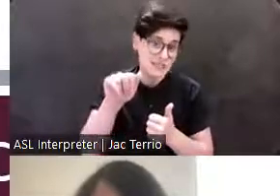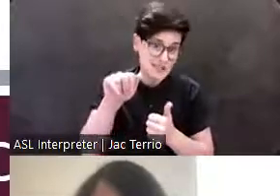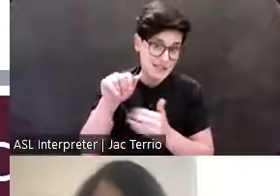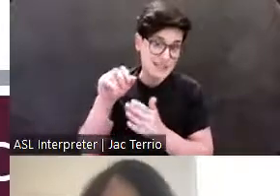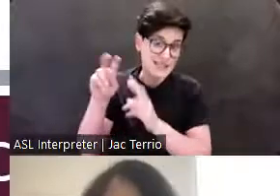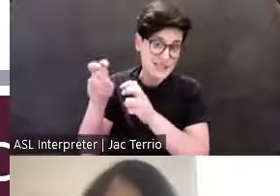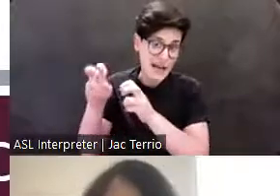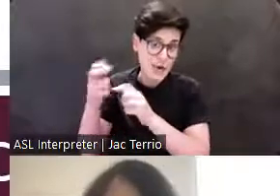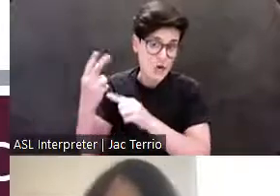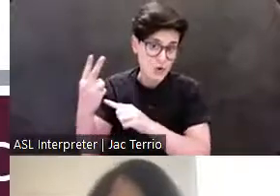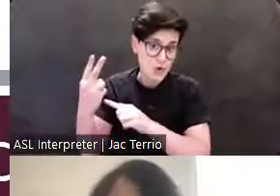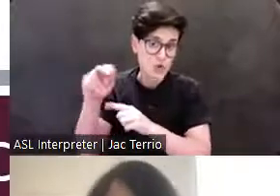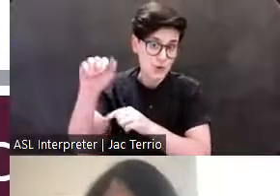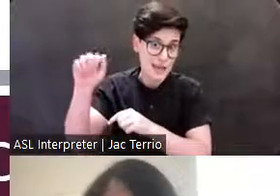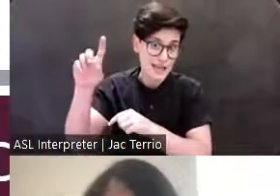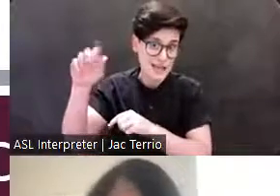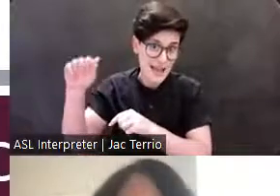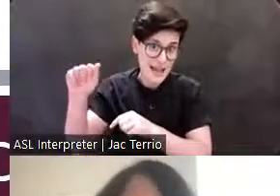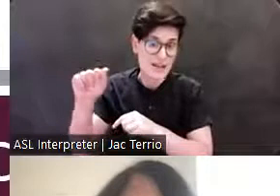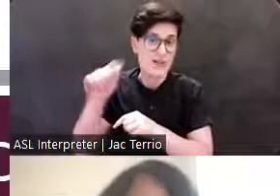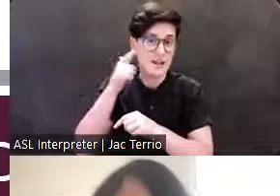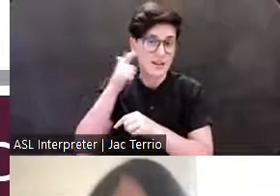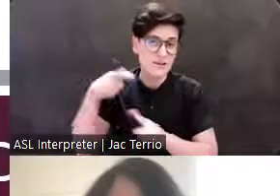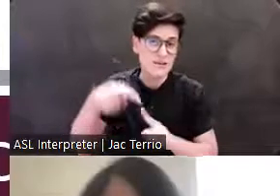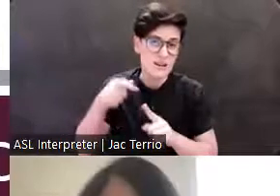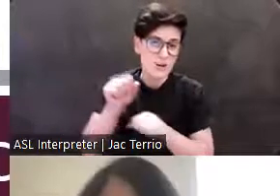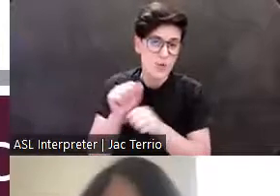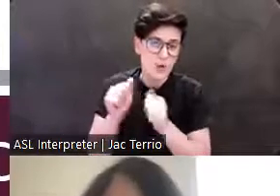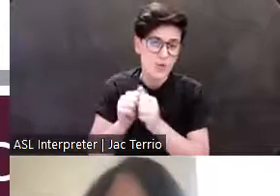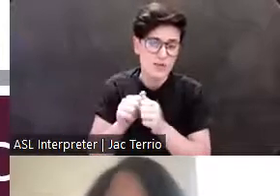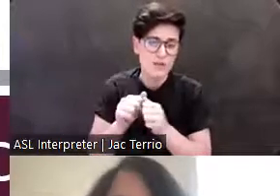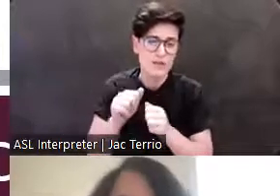they were working with the local government.